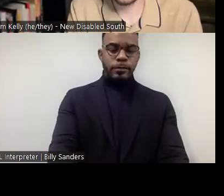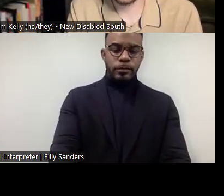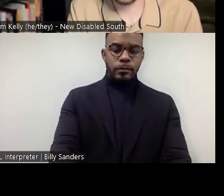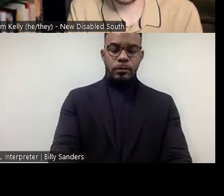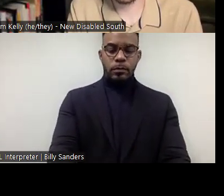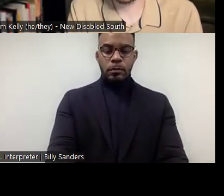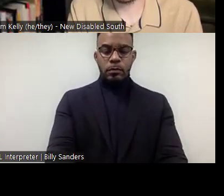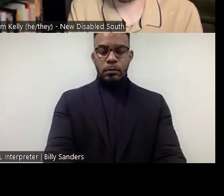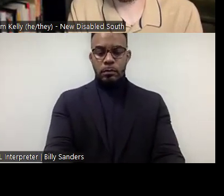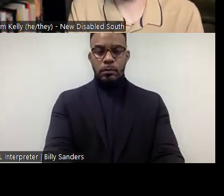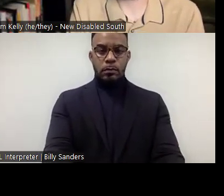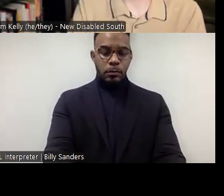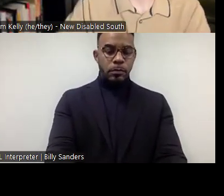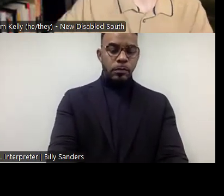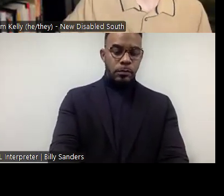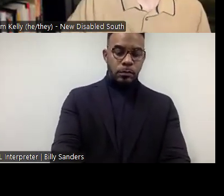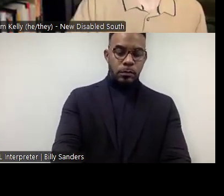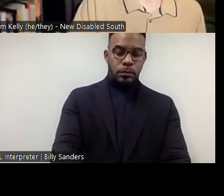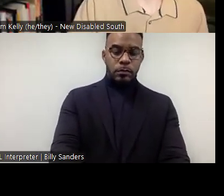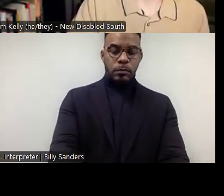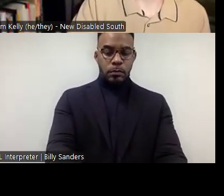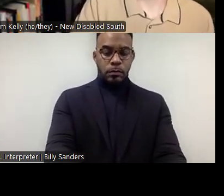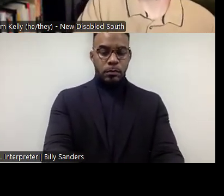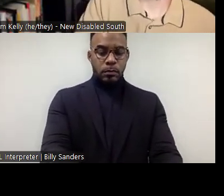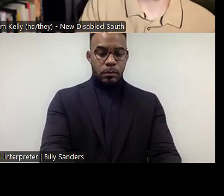change and build power long- term.